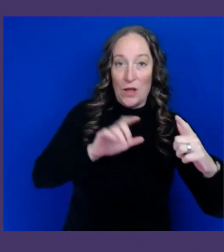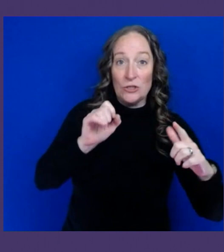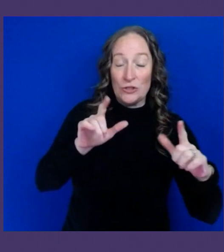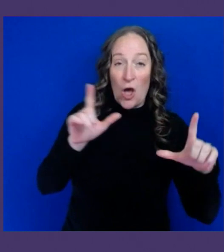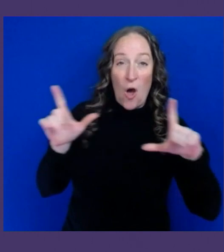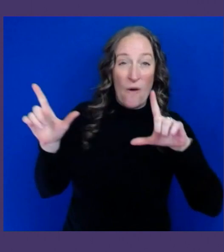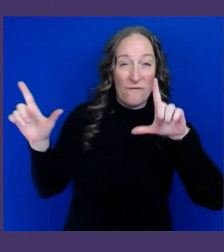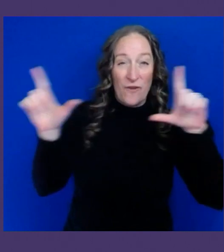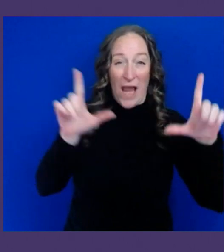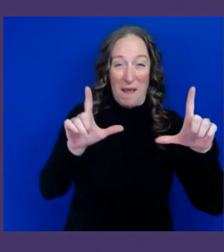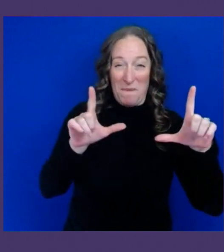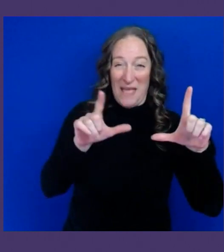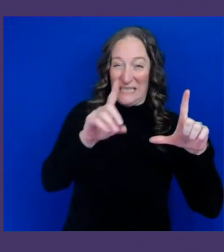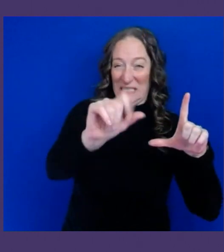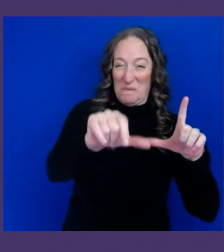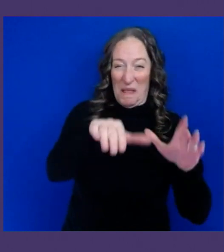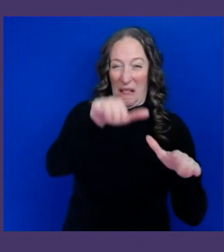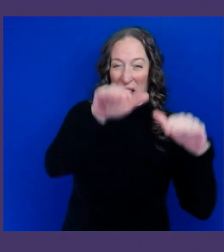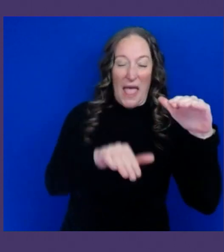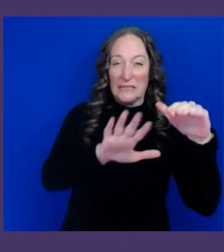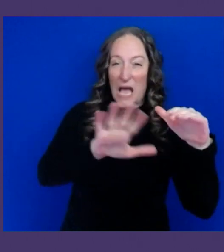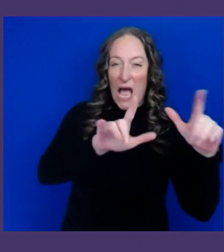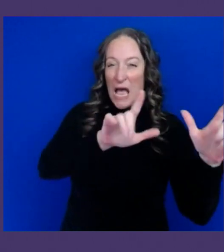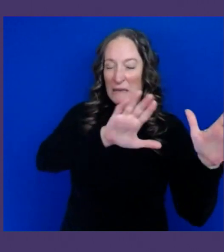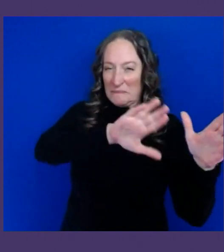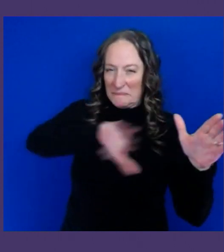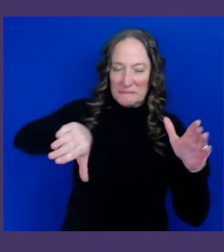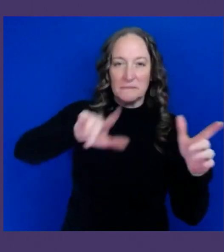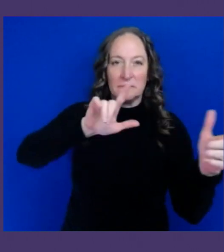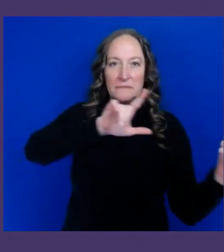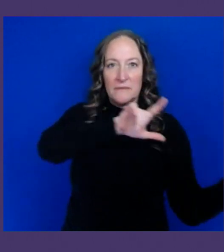but rather as a normal part of human diversity and one that comes with